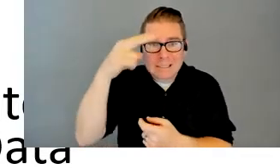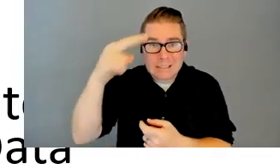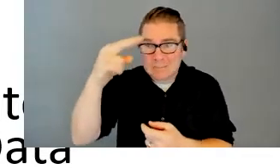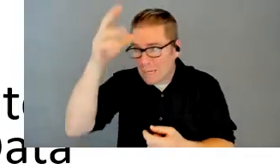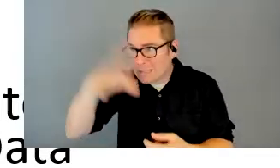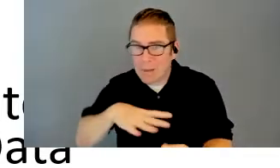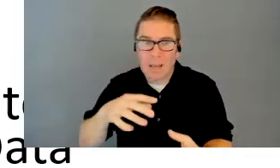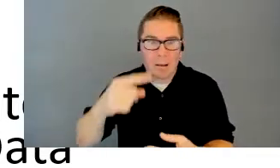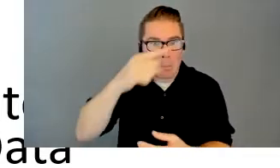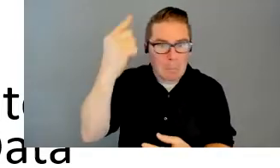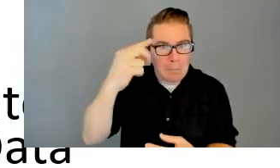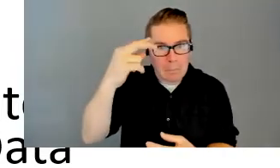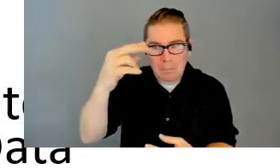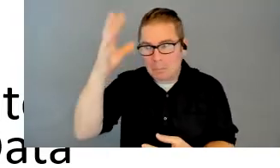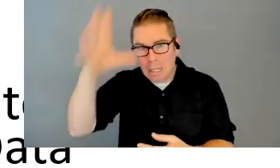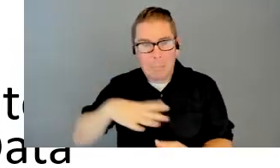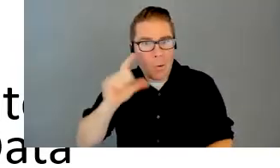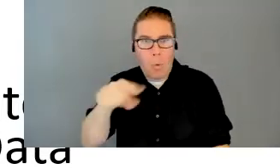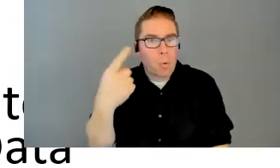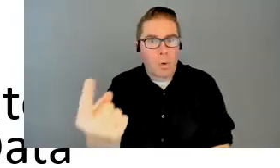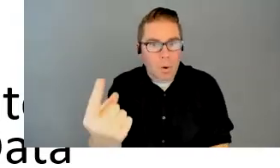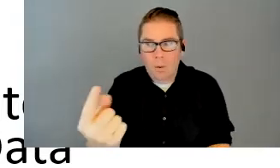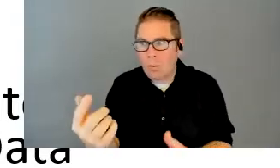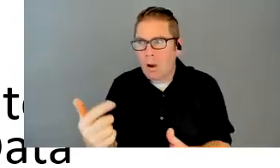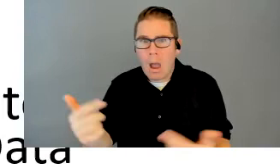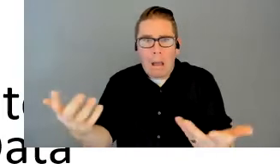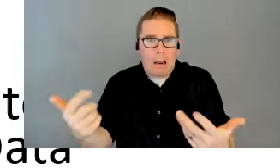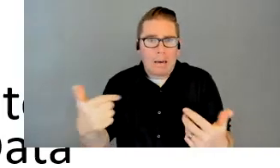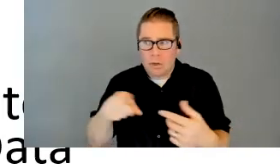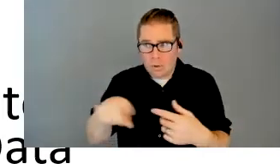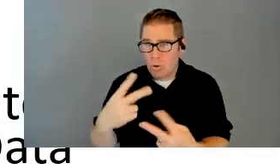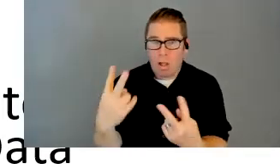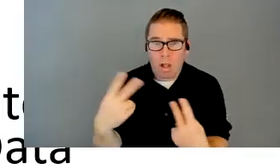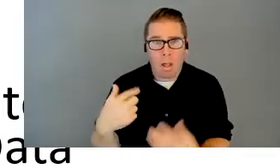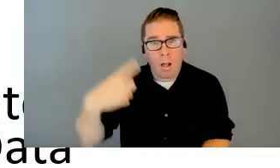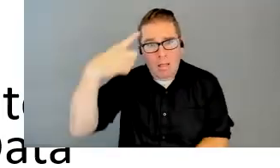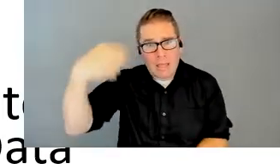this is not to point fingers at anybody. It's to back up and wonder.